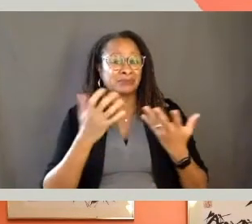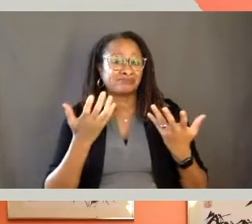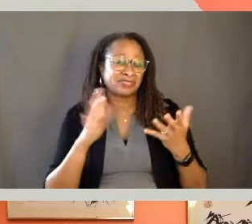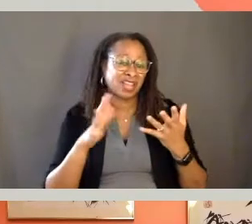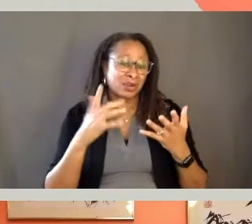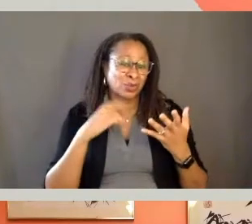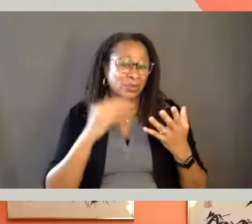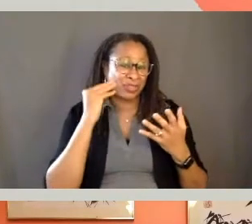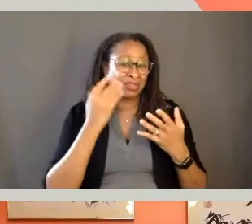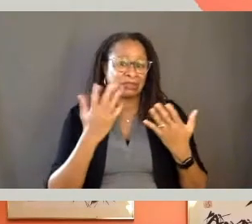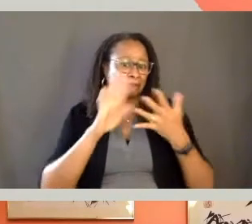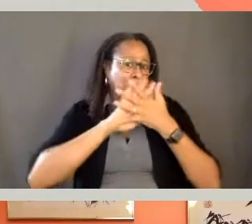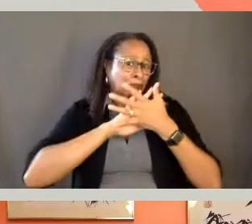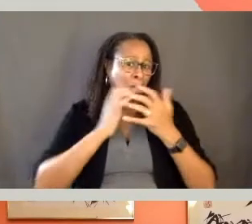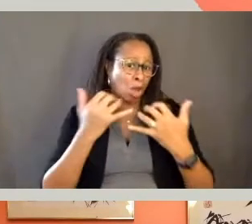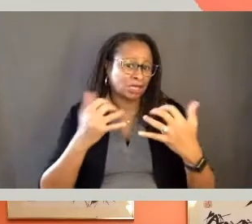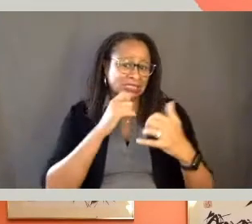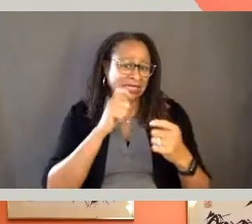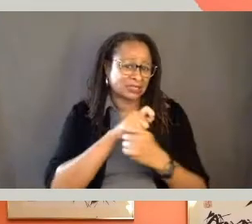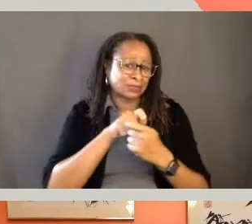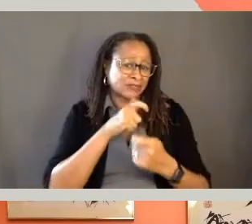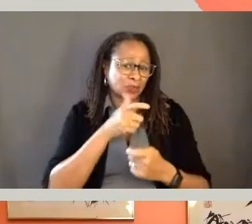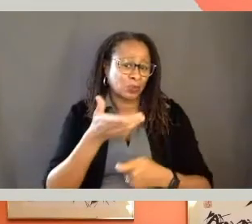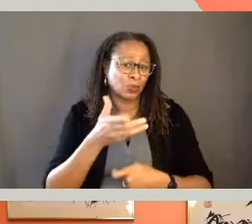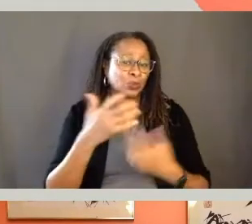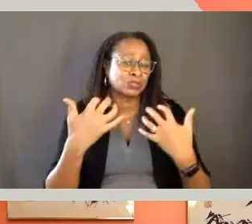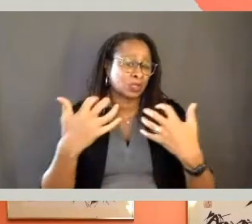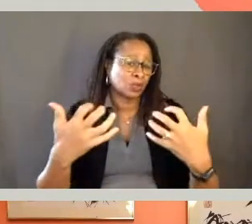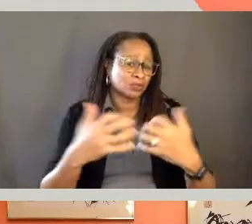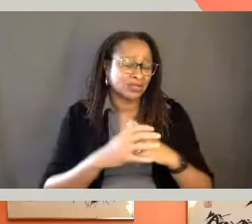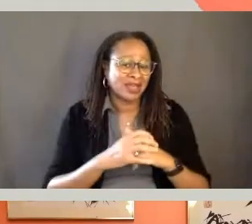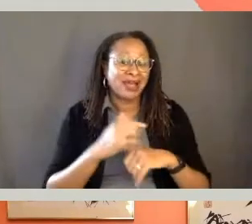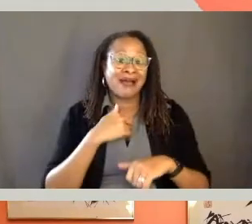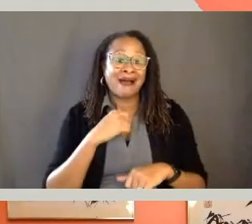And so, you know, I think I'm proud of the work.